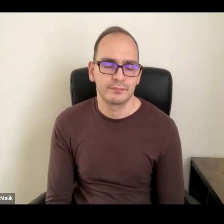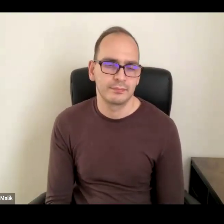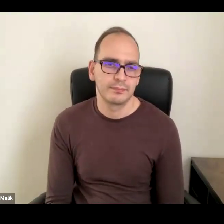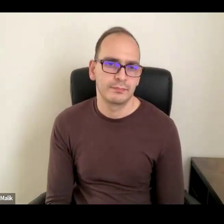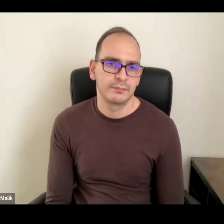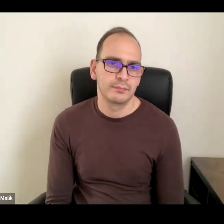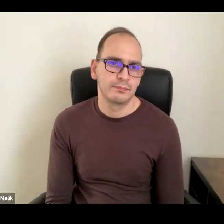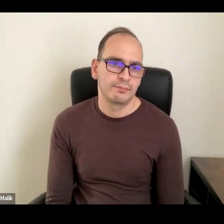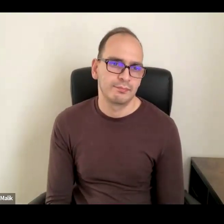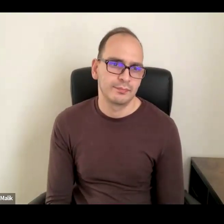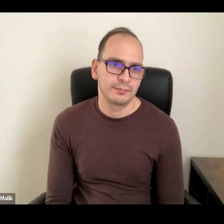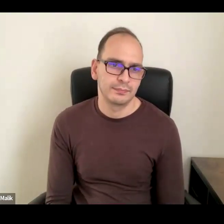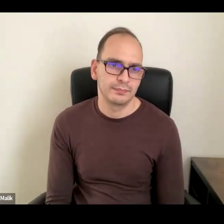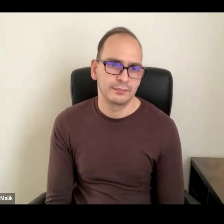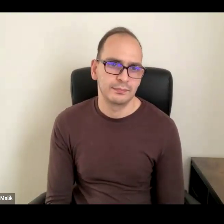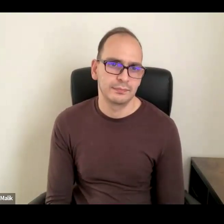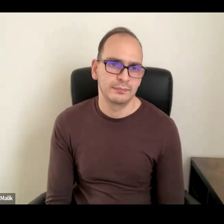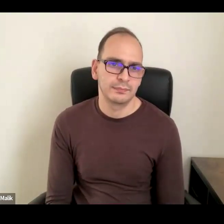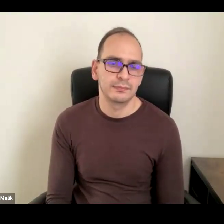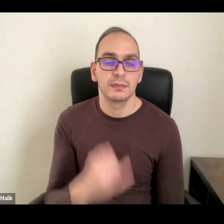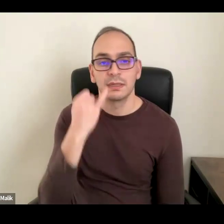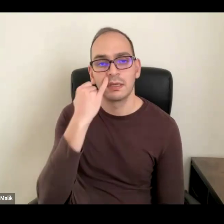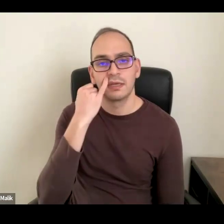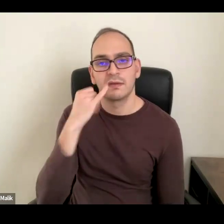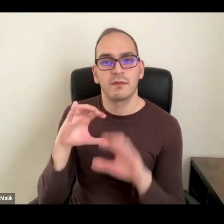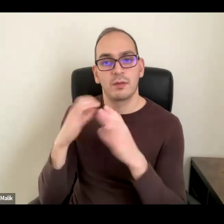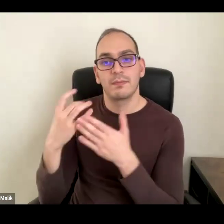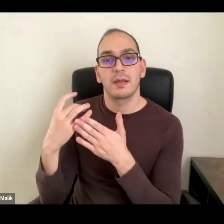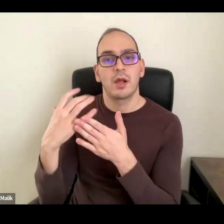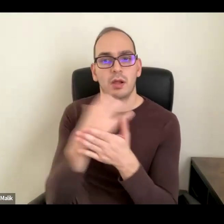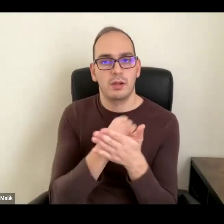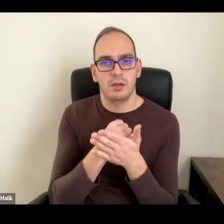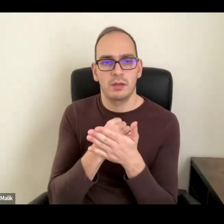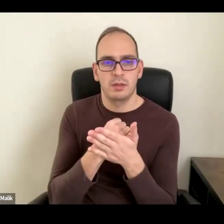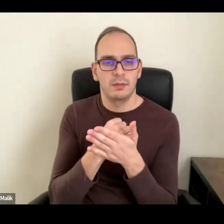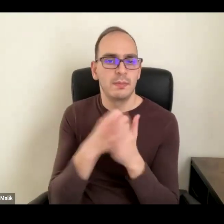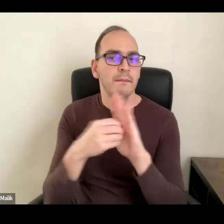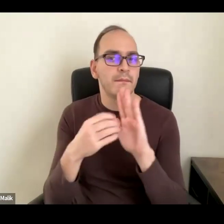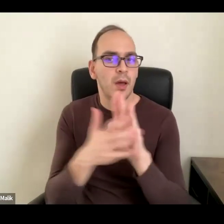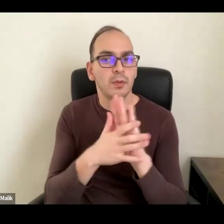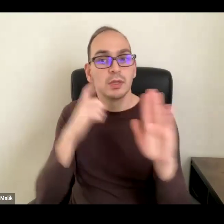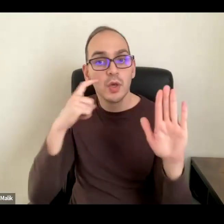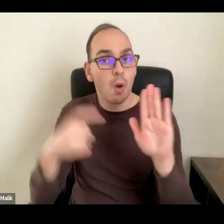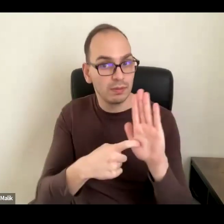where a collection has been published in a notice. Then there's a slightly different